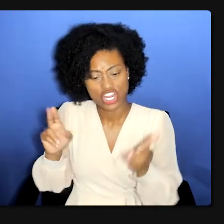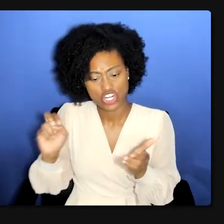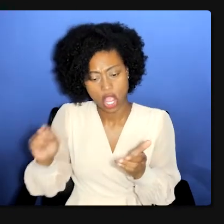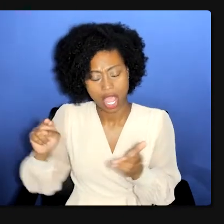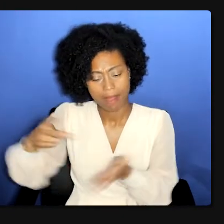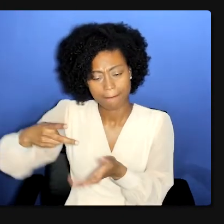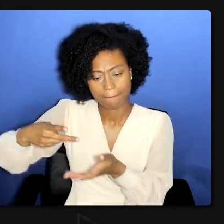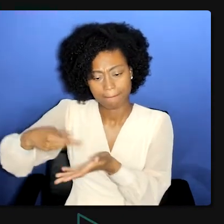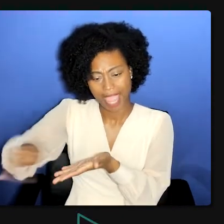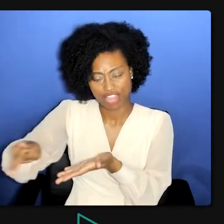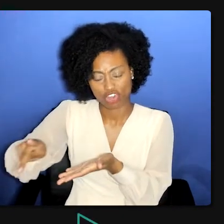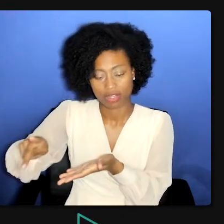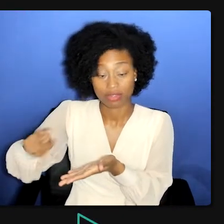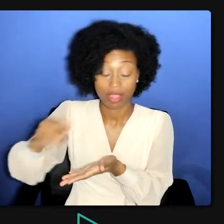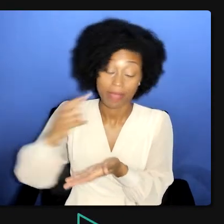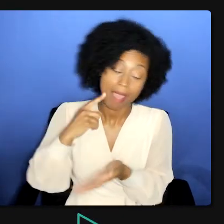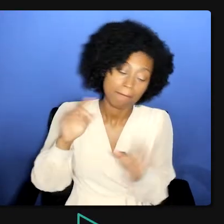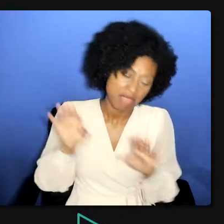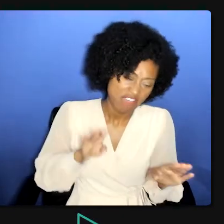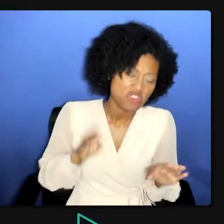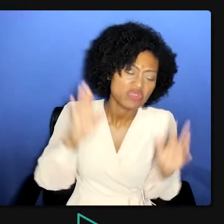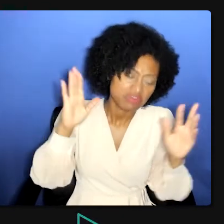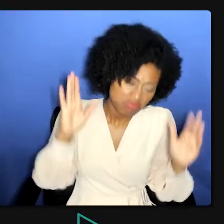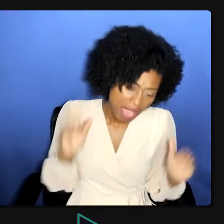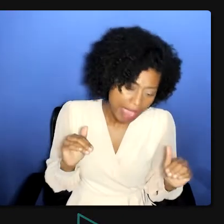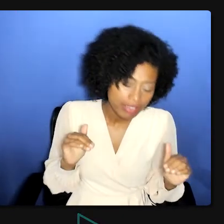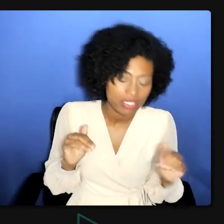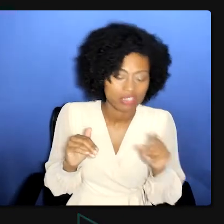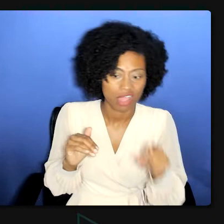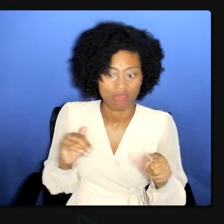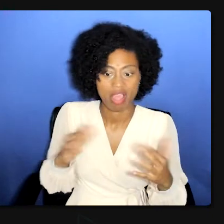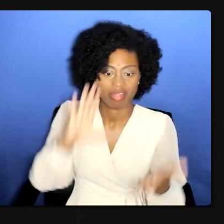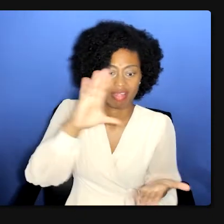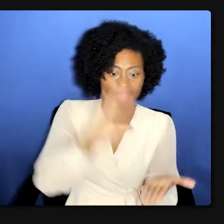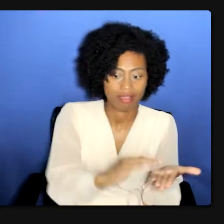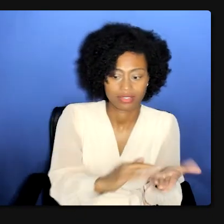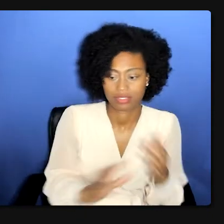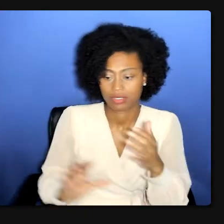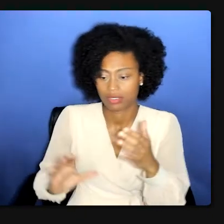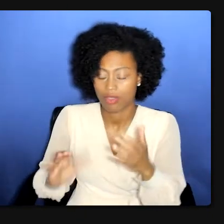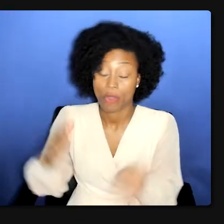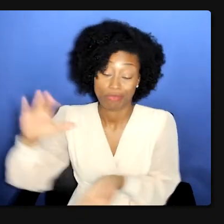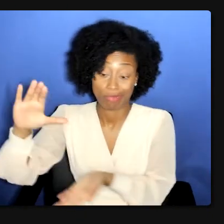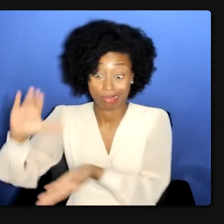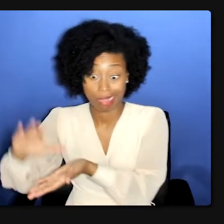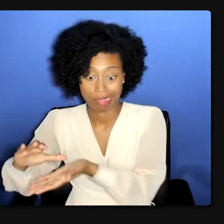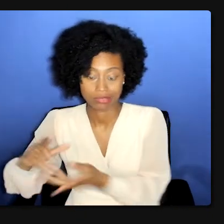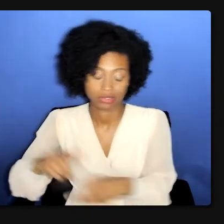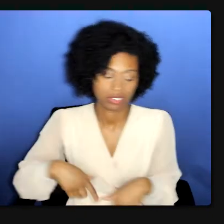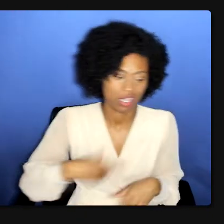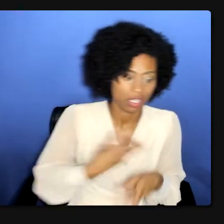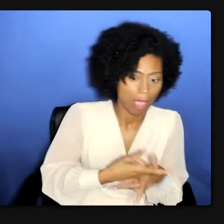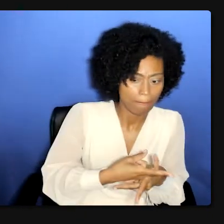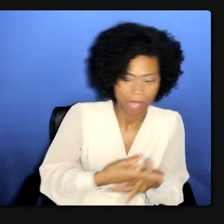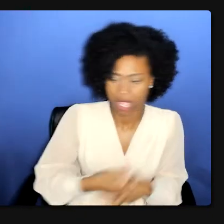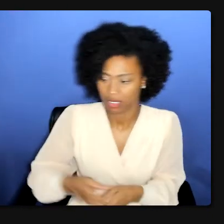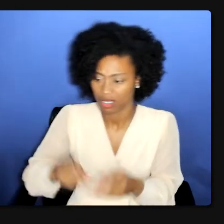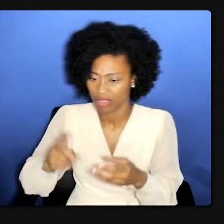which makes total sense and is the behavior you would expect. It was severe, probably three to four times a higher retention curve.